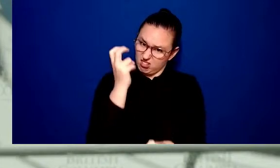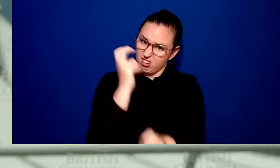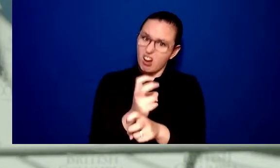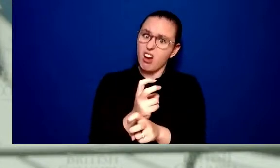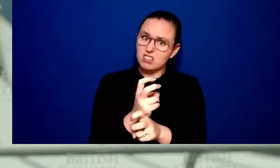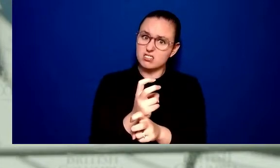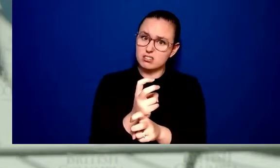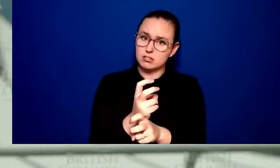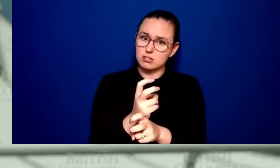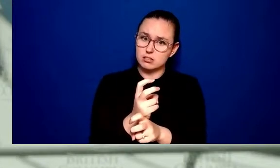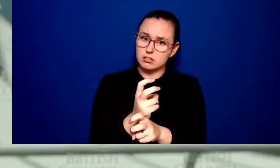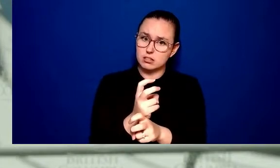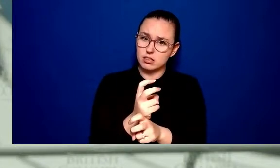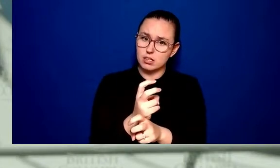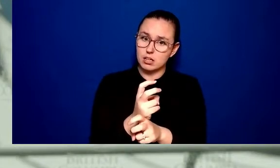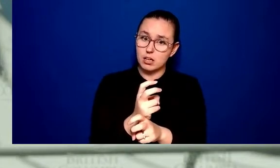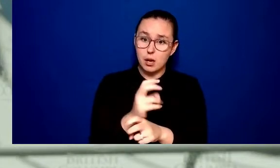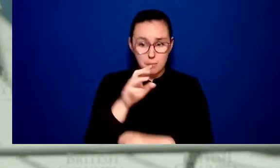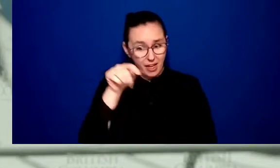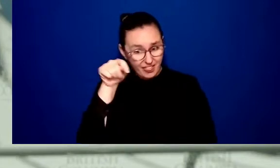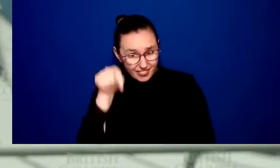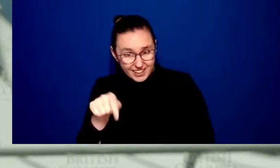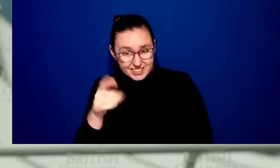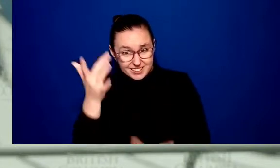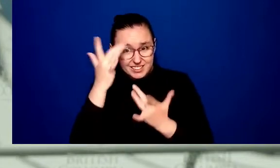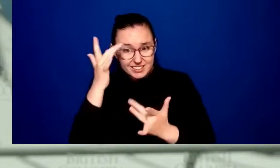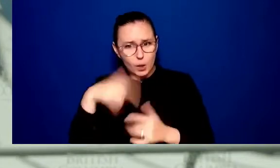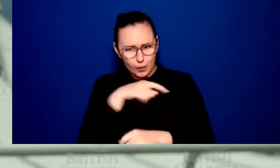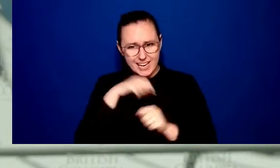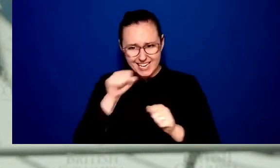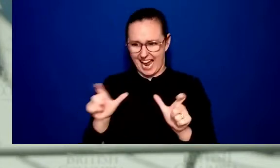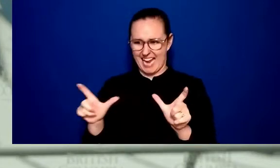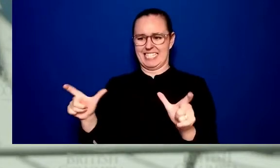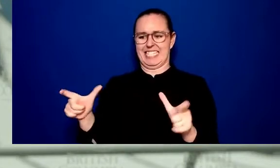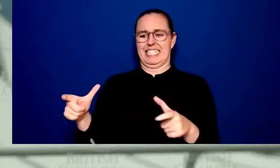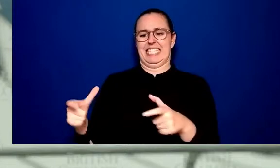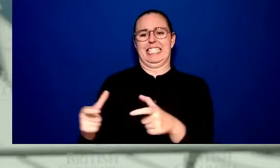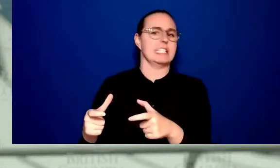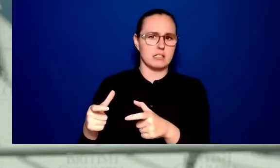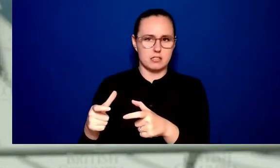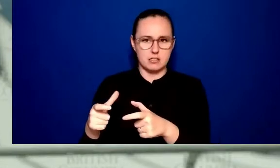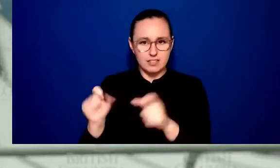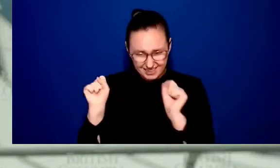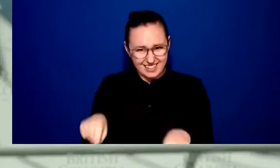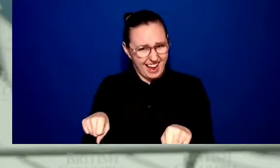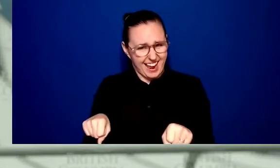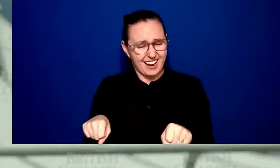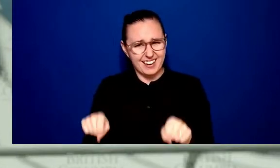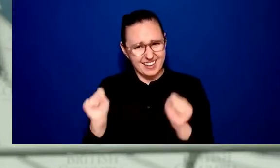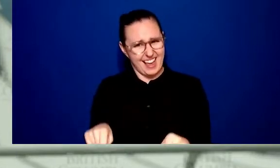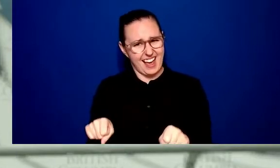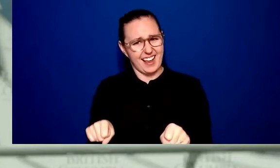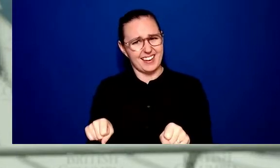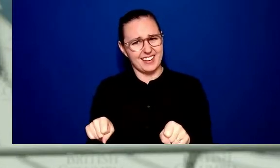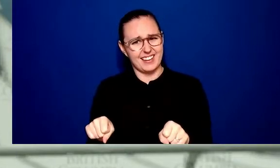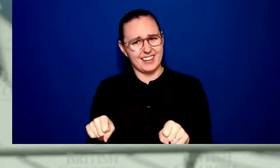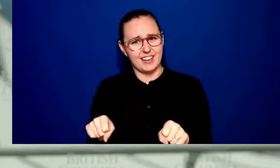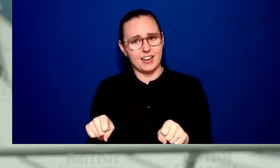across the province. And that is because we need to get